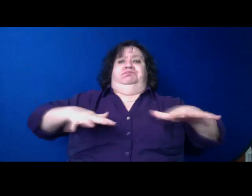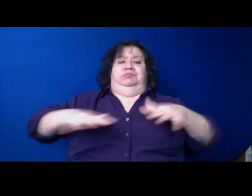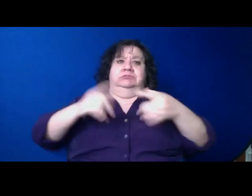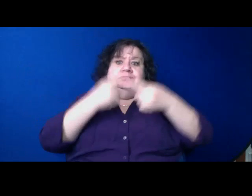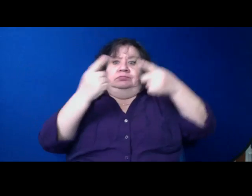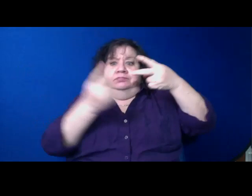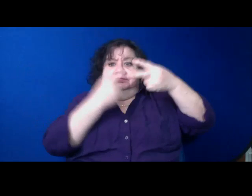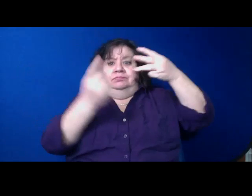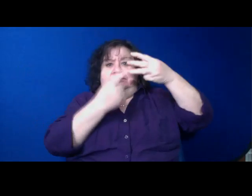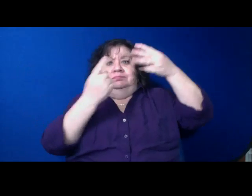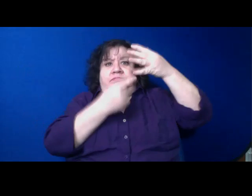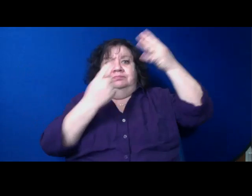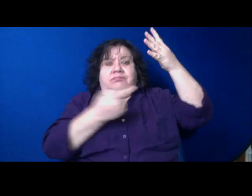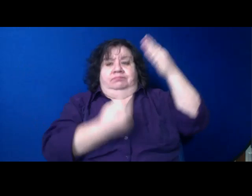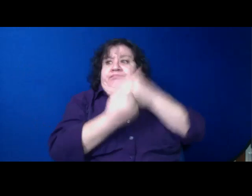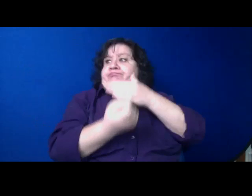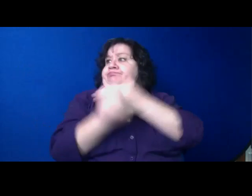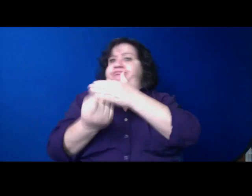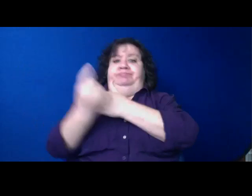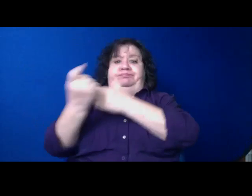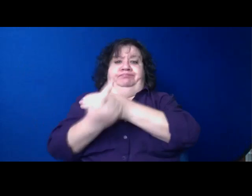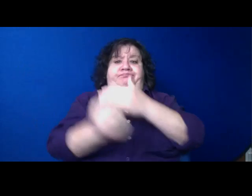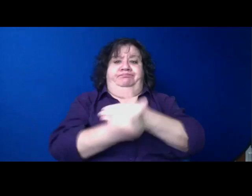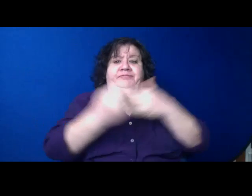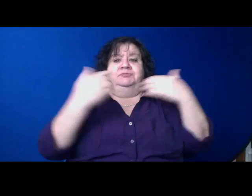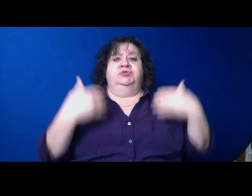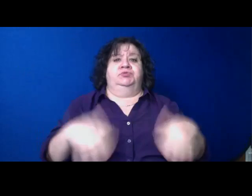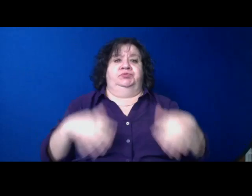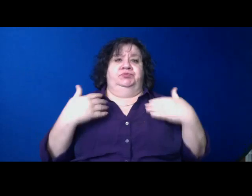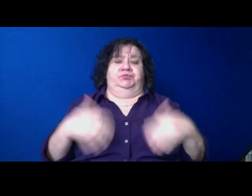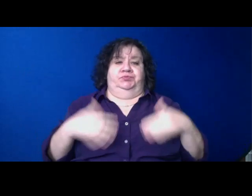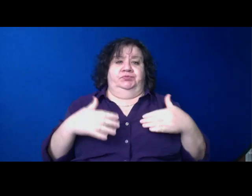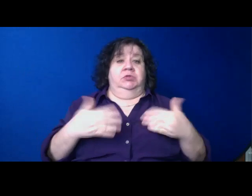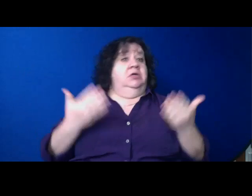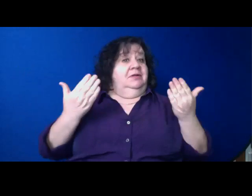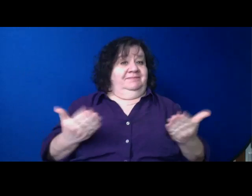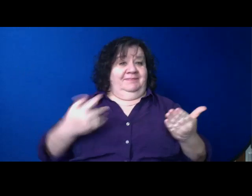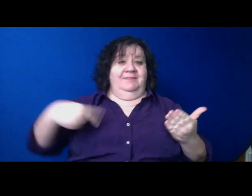some of the steps that have already been taken to address those challenges and then at the same time